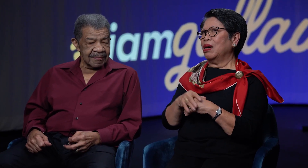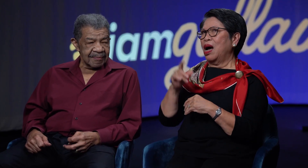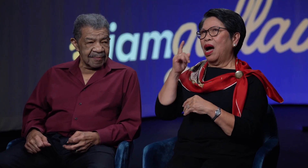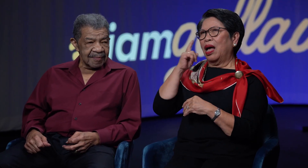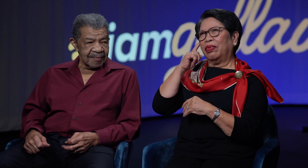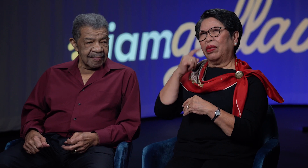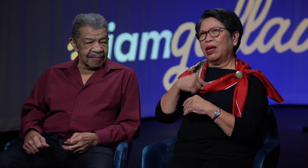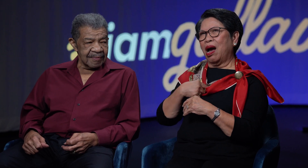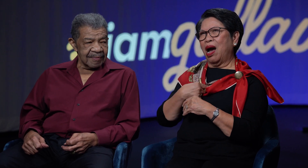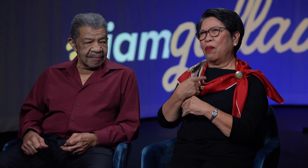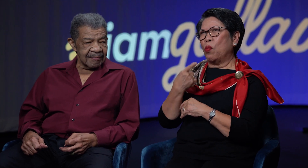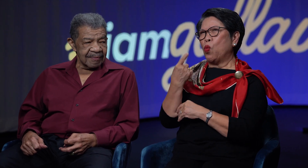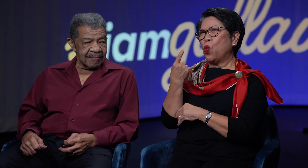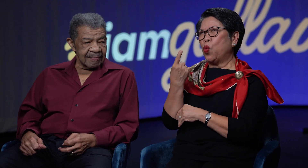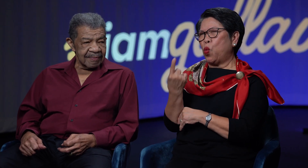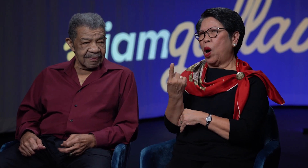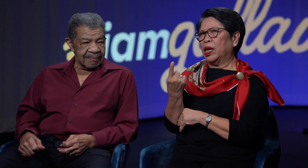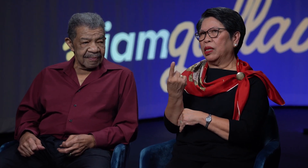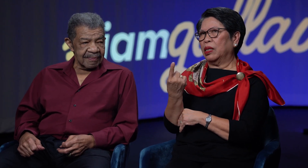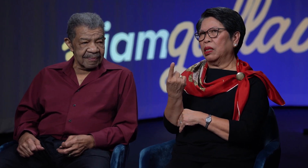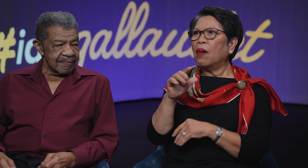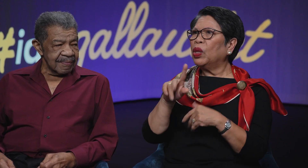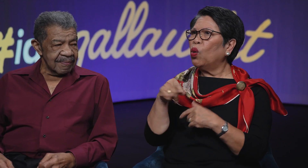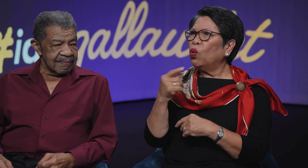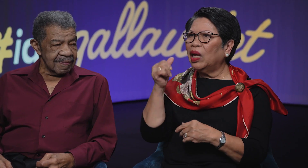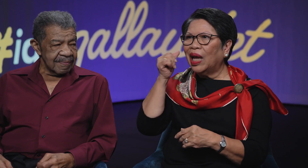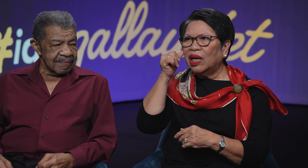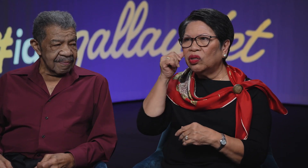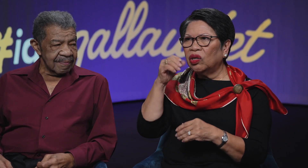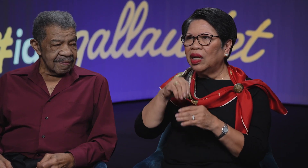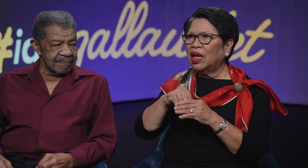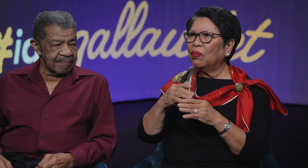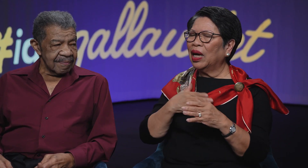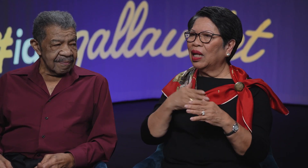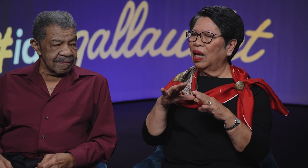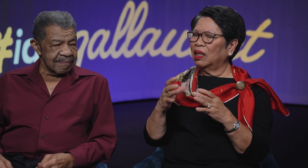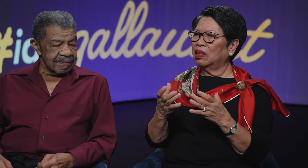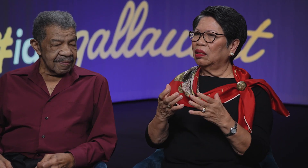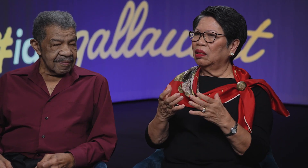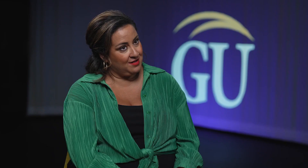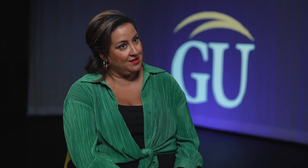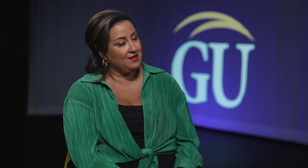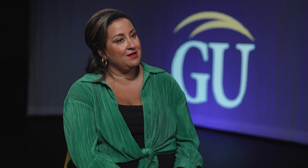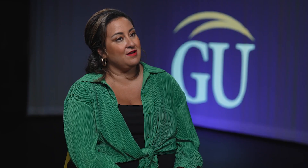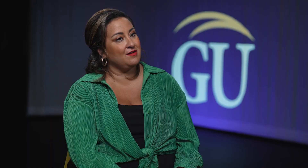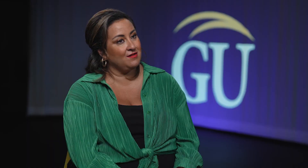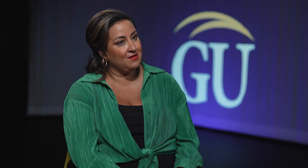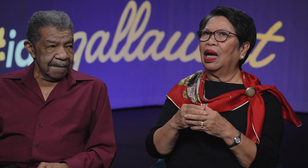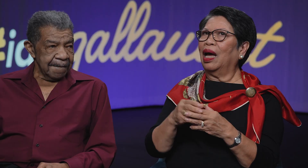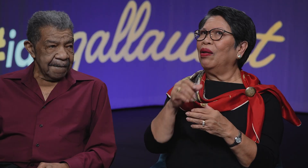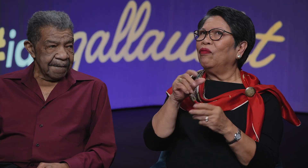I think I was the only Asian in my class. Wow.